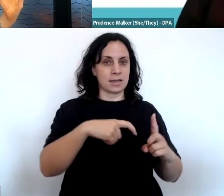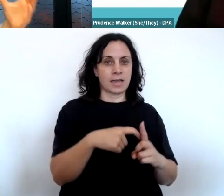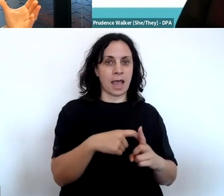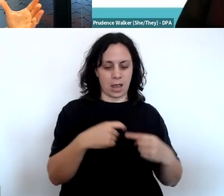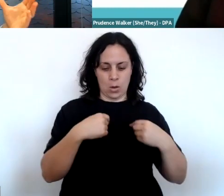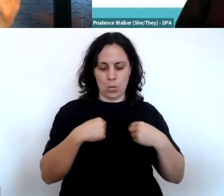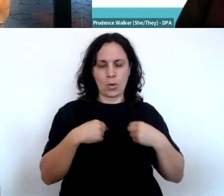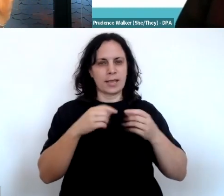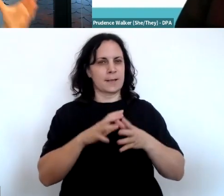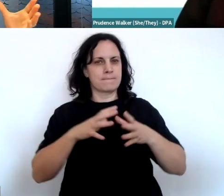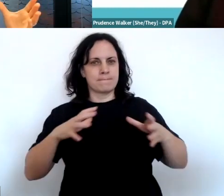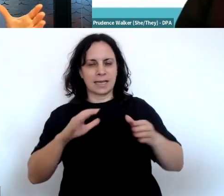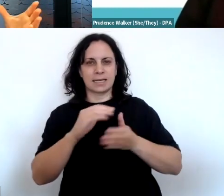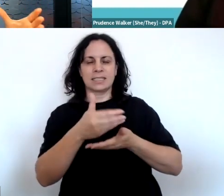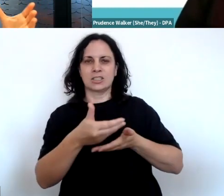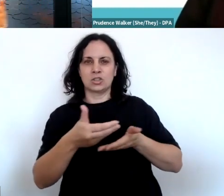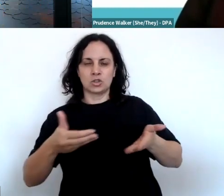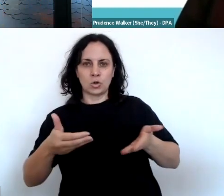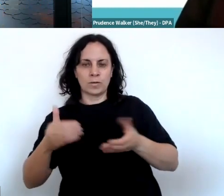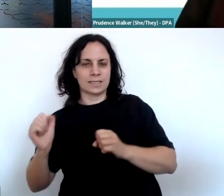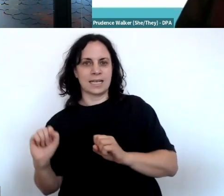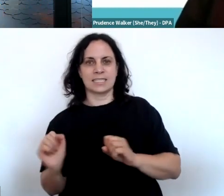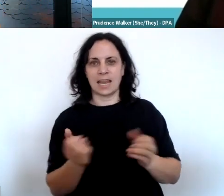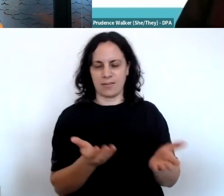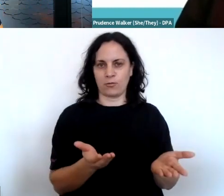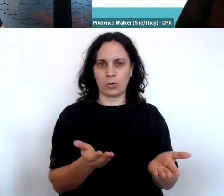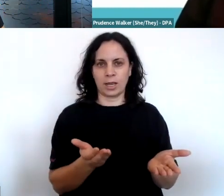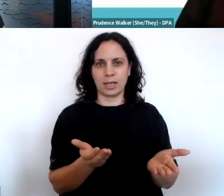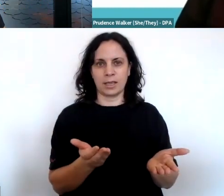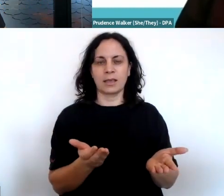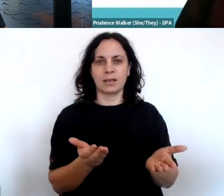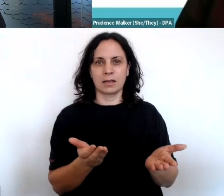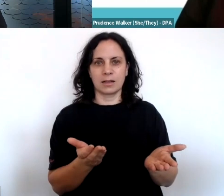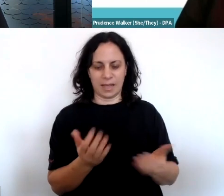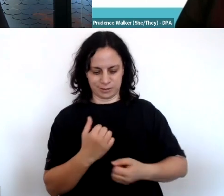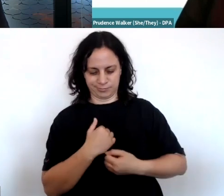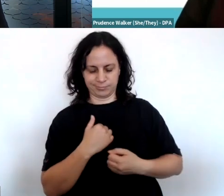delivery operation as part of our agency and that sets us apart from other population